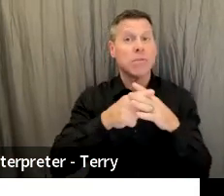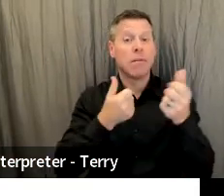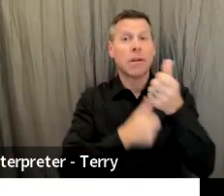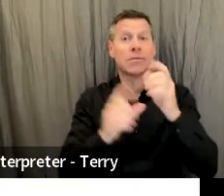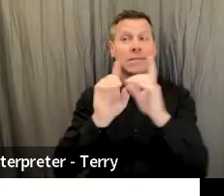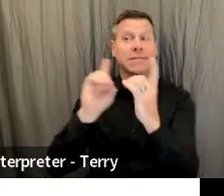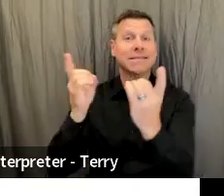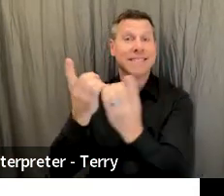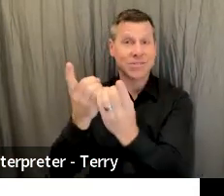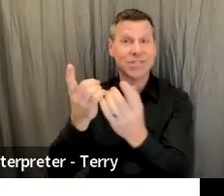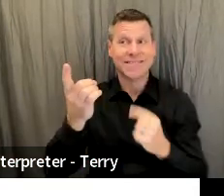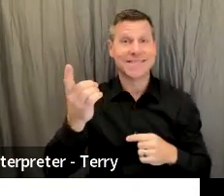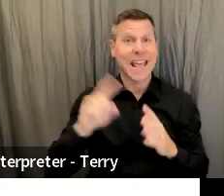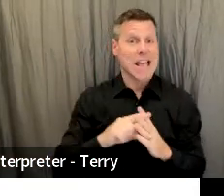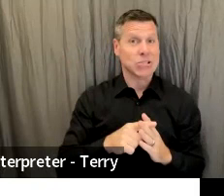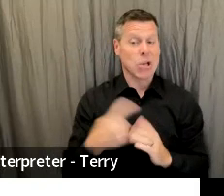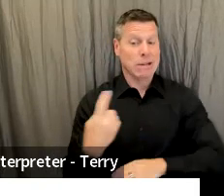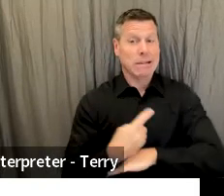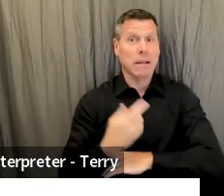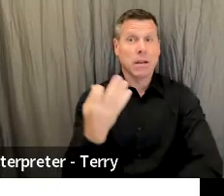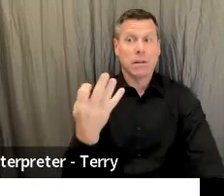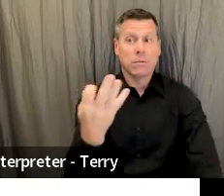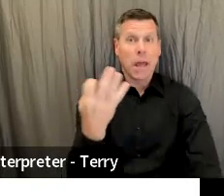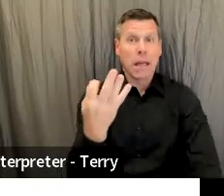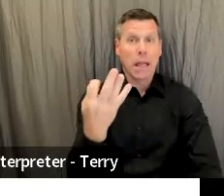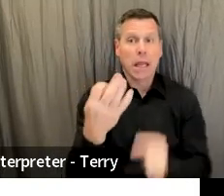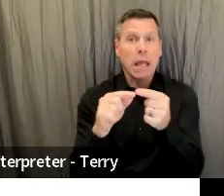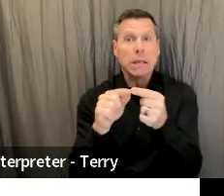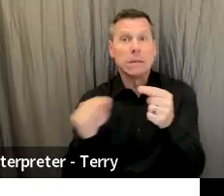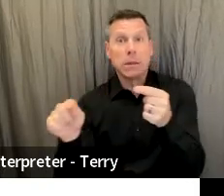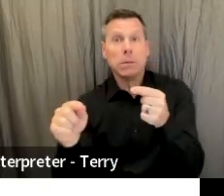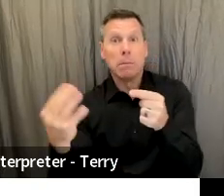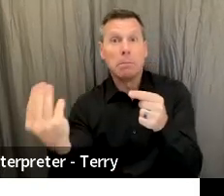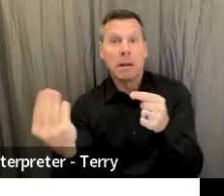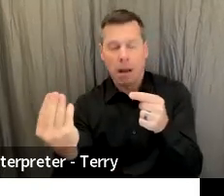I was hired on Friday for classes that started on Monday morning right. I've also